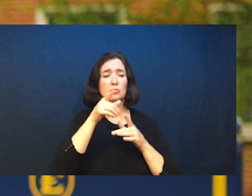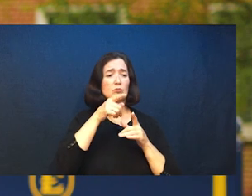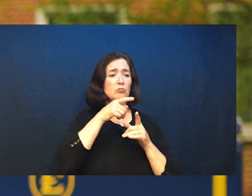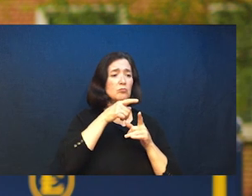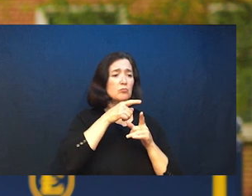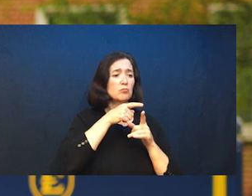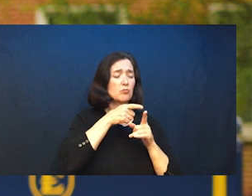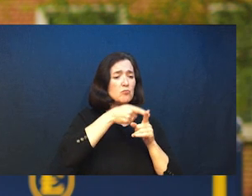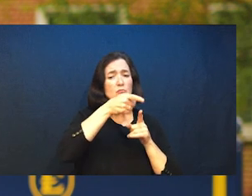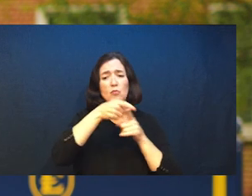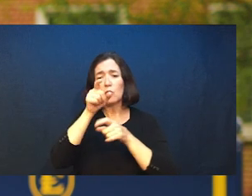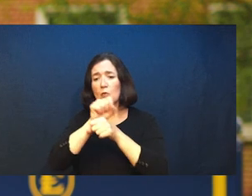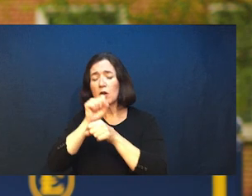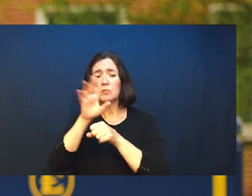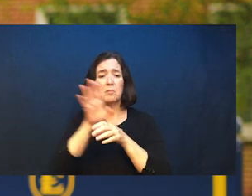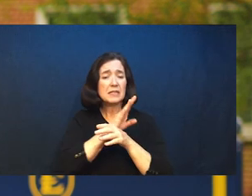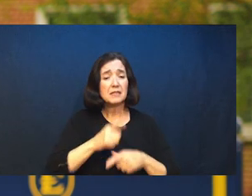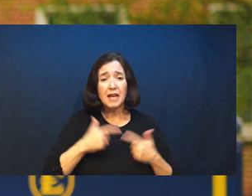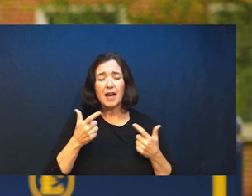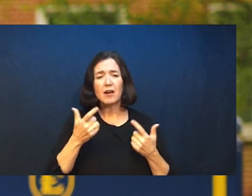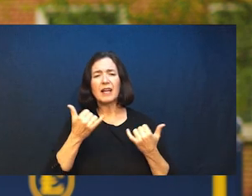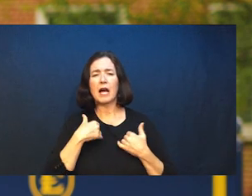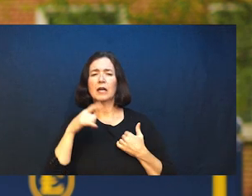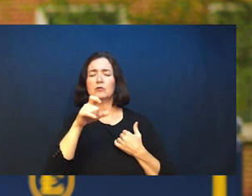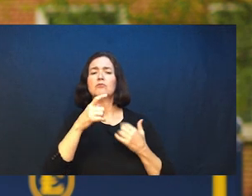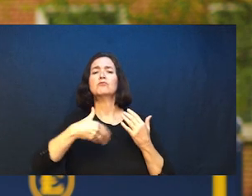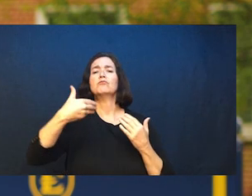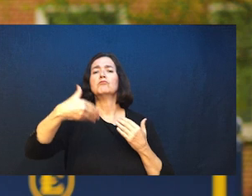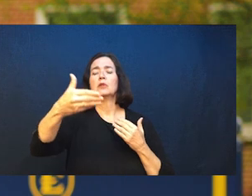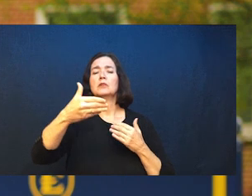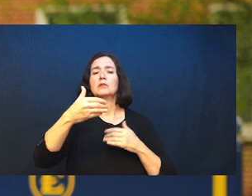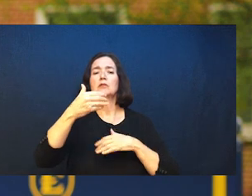and busy lives, I ask you to occasionally stop and take the time to think back on